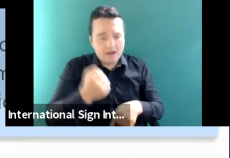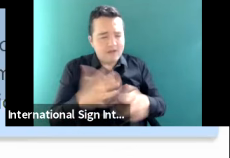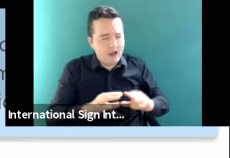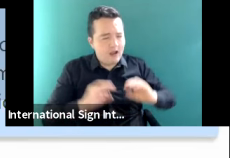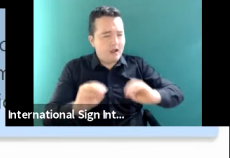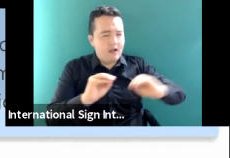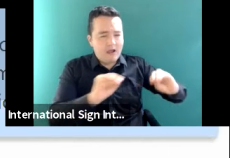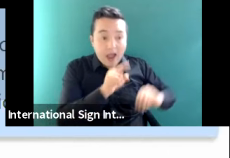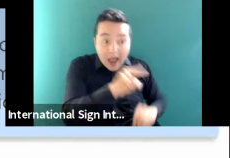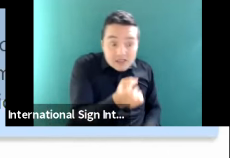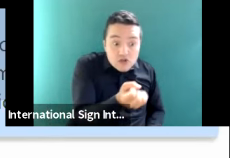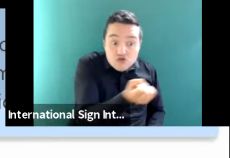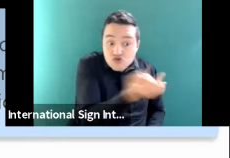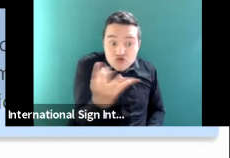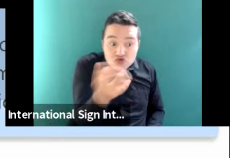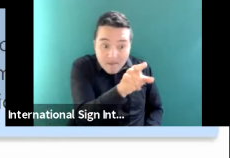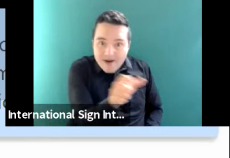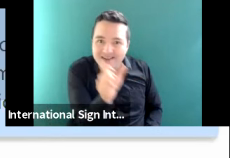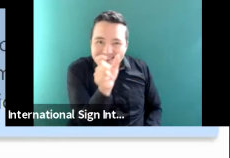It means all the sectors have super users in assisted technology that they can run all the services of assisted technology in their sectors.